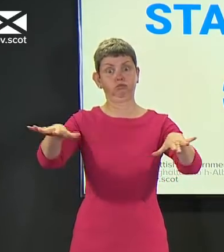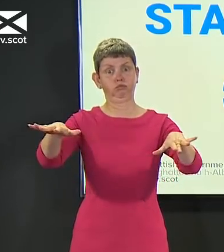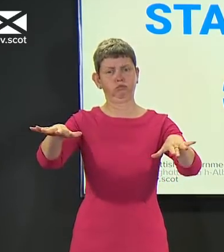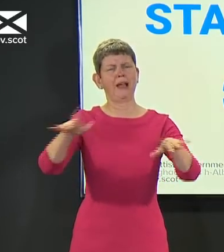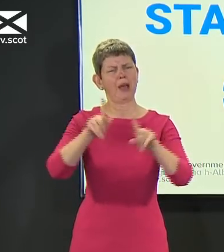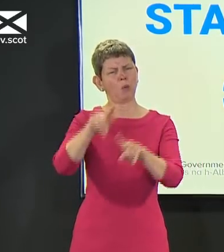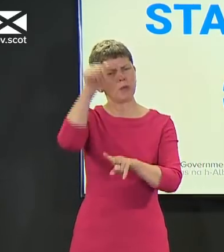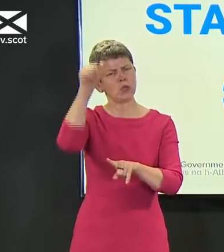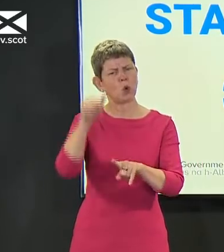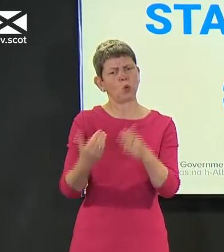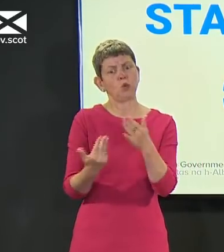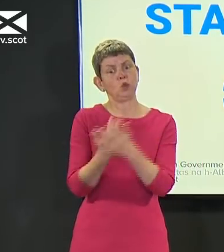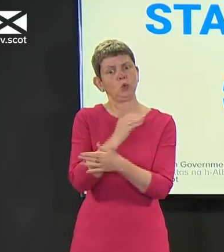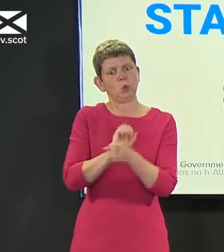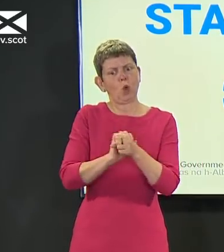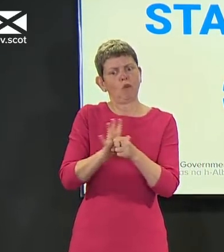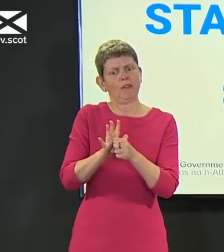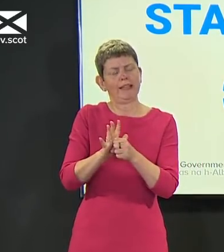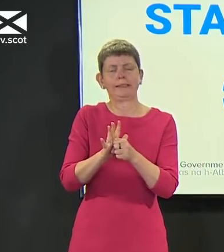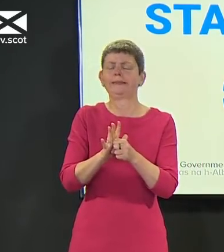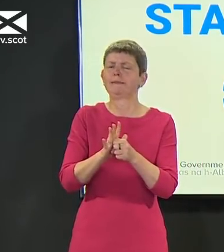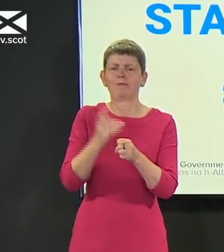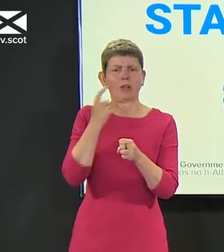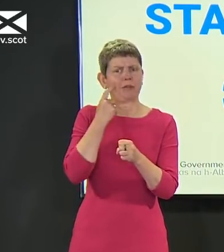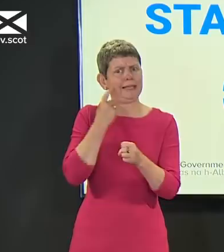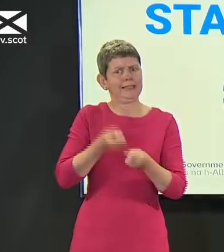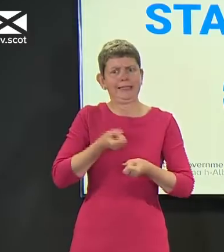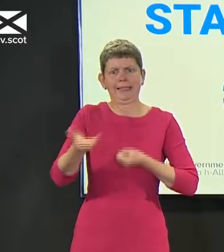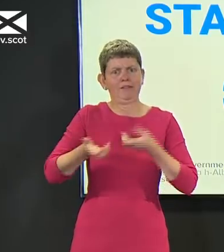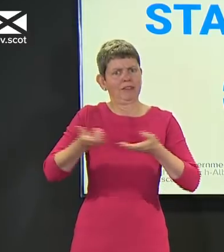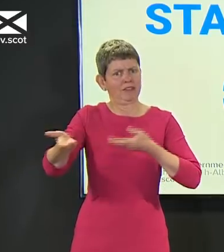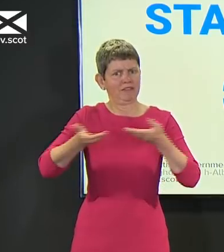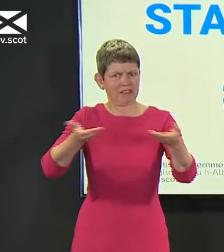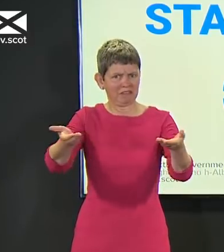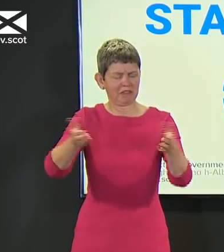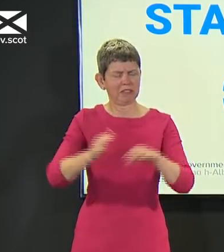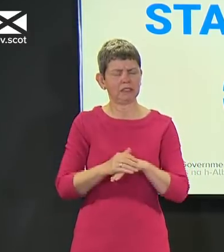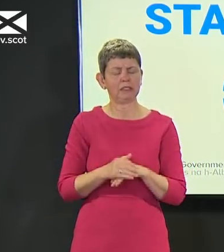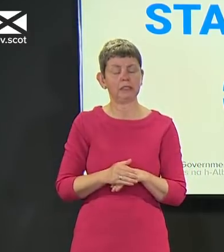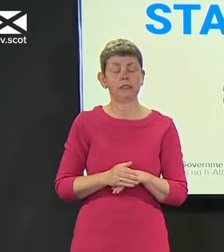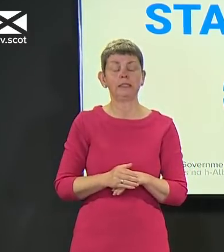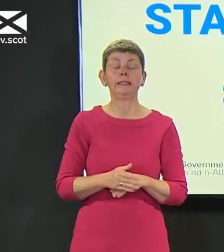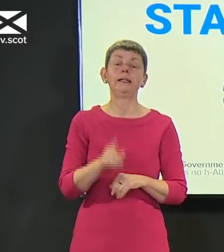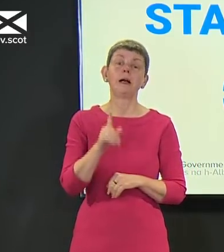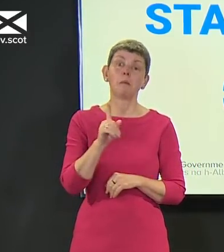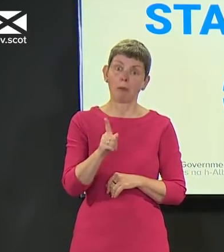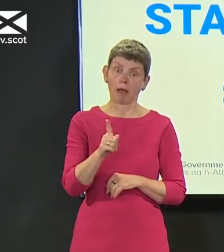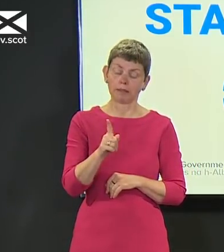more infectious and then setting us all back all of that said because the data in the last